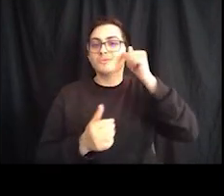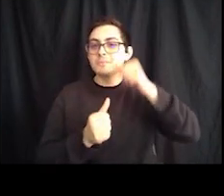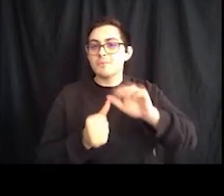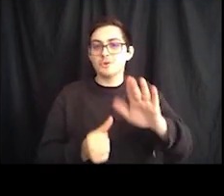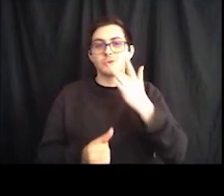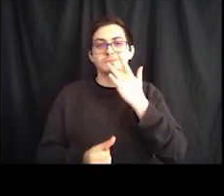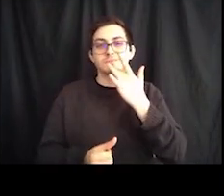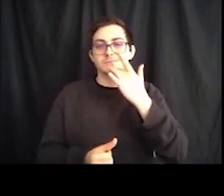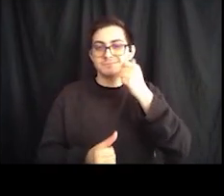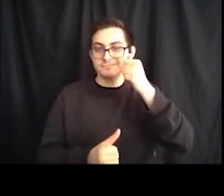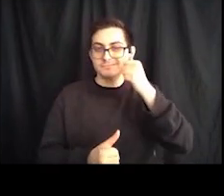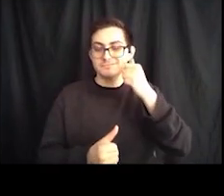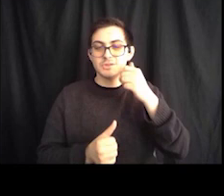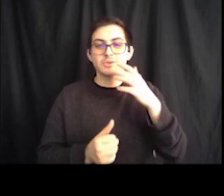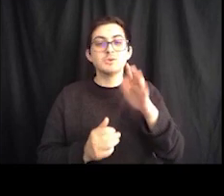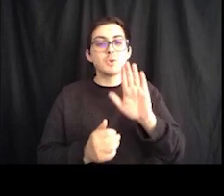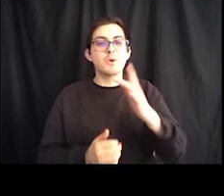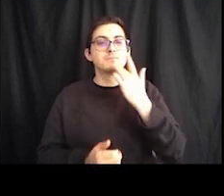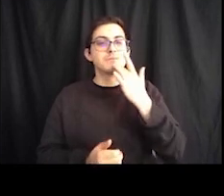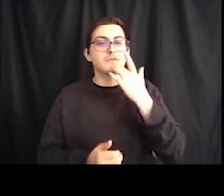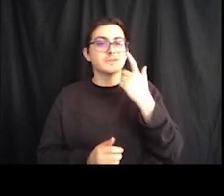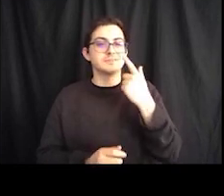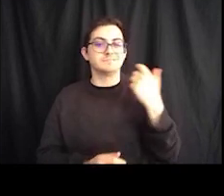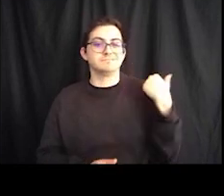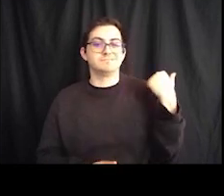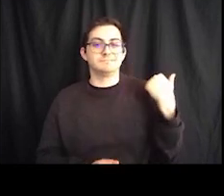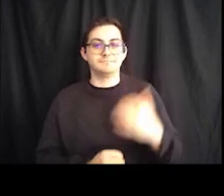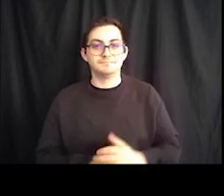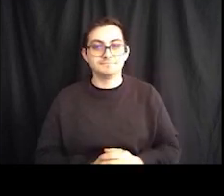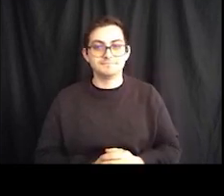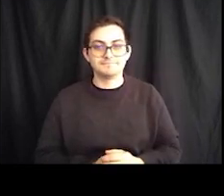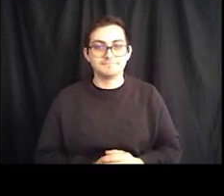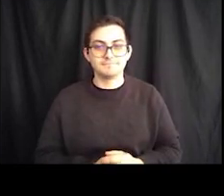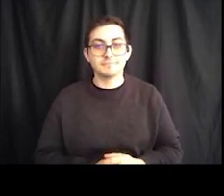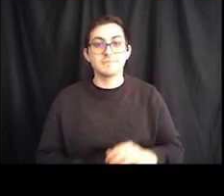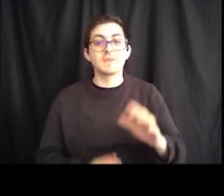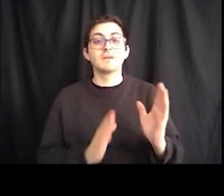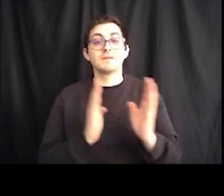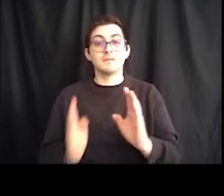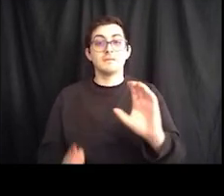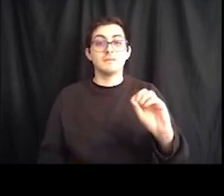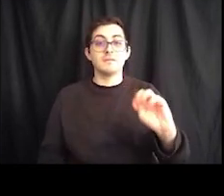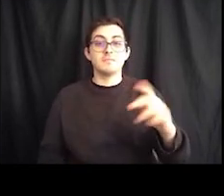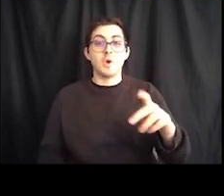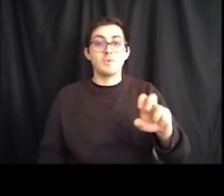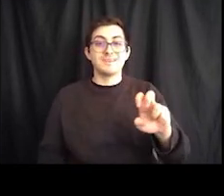I put all my fund stickers. You can quickly access components and stickers from your libraries by using these keyboard shortcuts